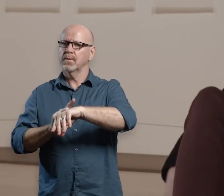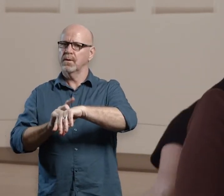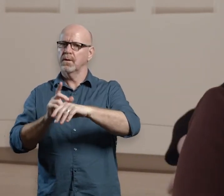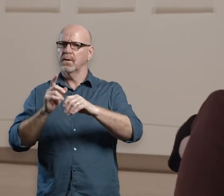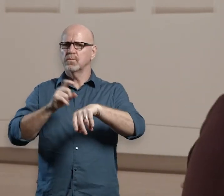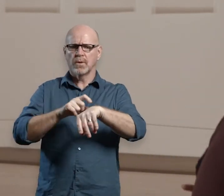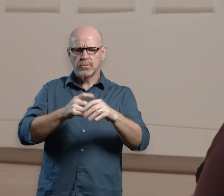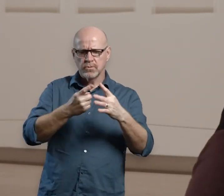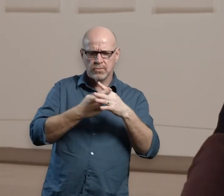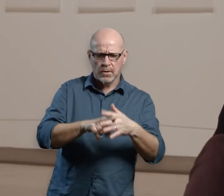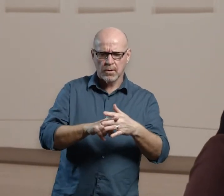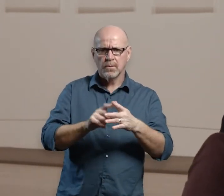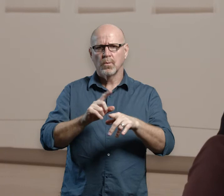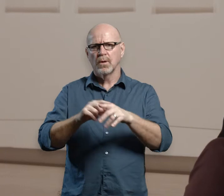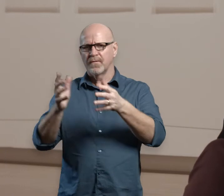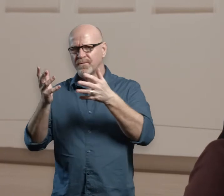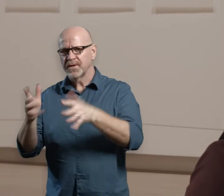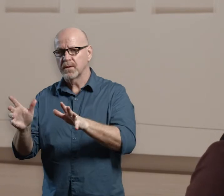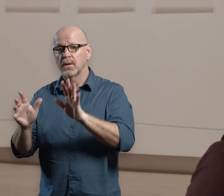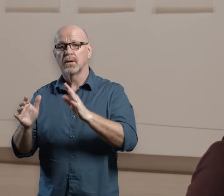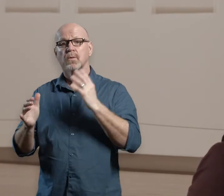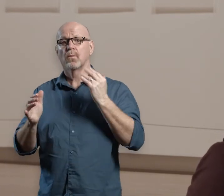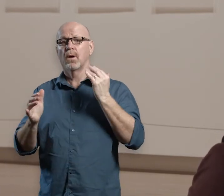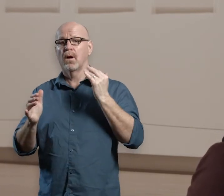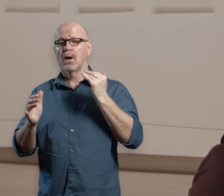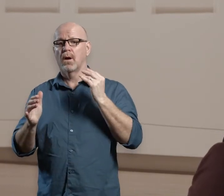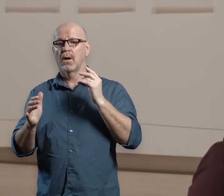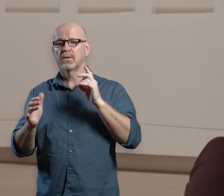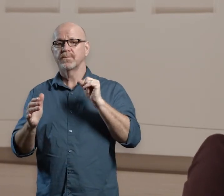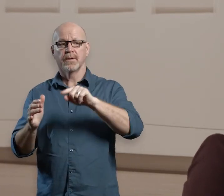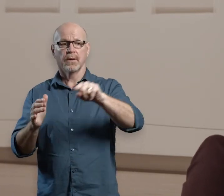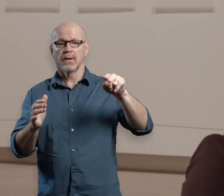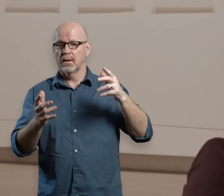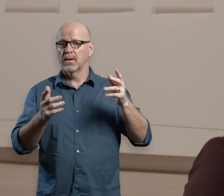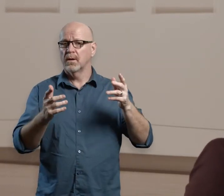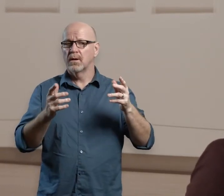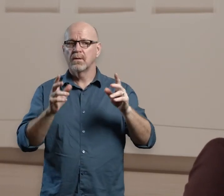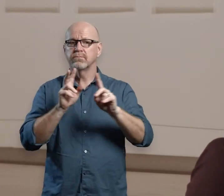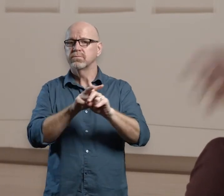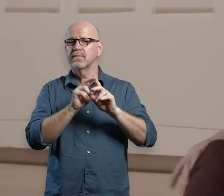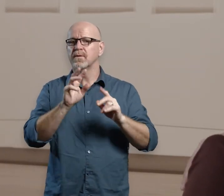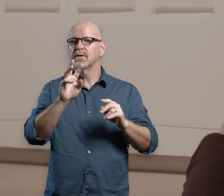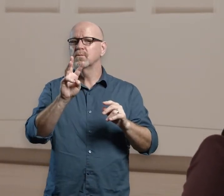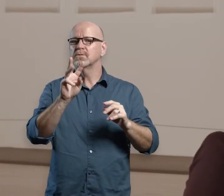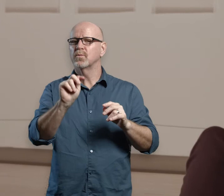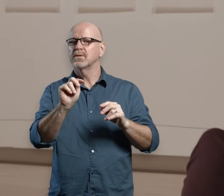art culture, there’s never an end time on events and you know, the way is to say ‘oh